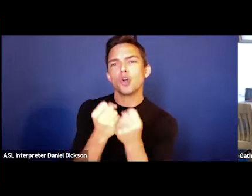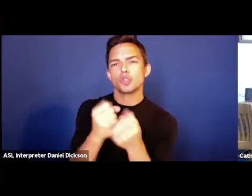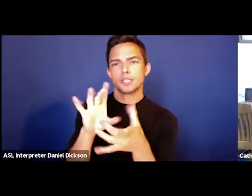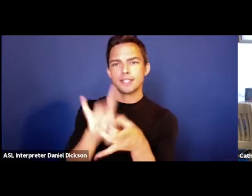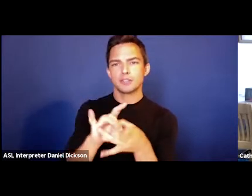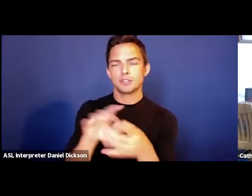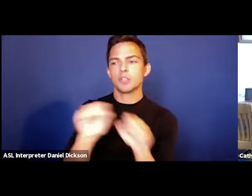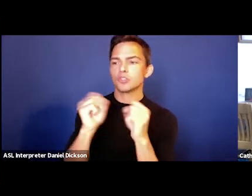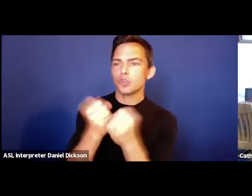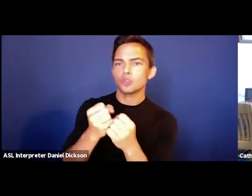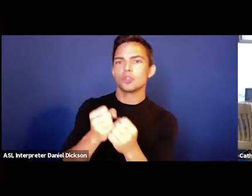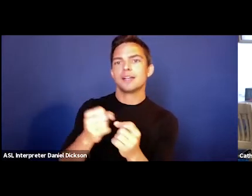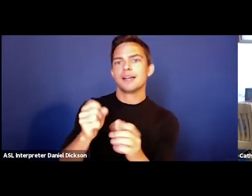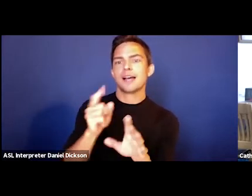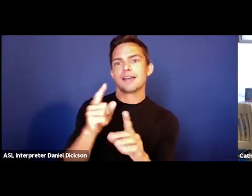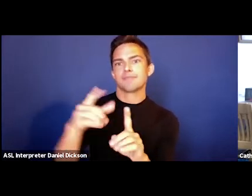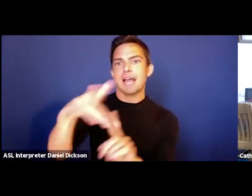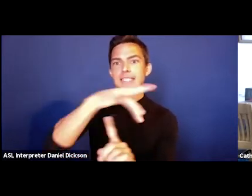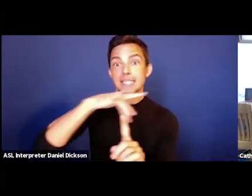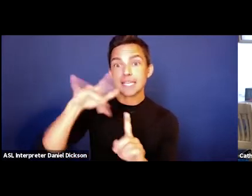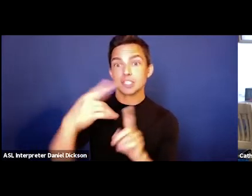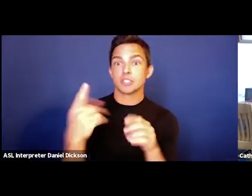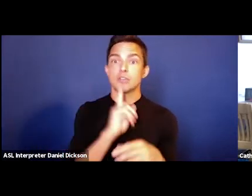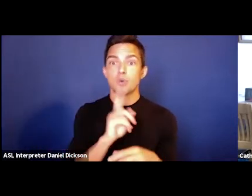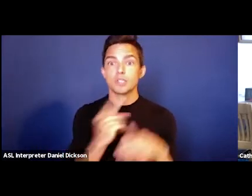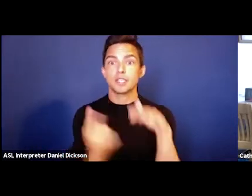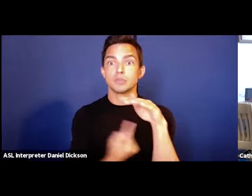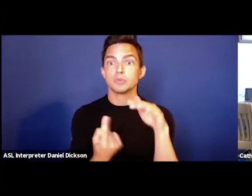and loneliness just so that we're all on the same page when we talk about these different concepts.